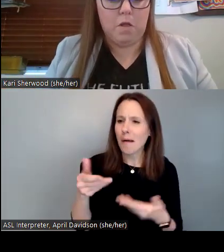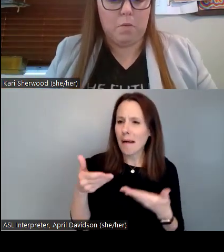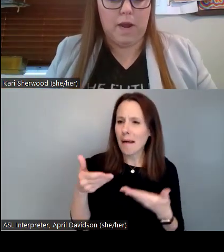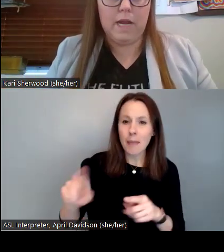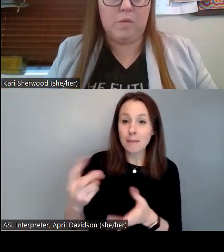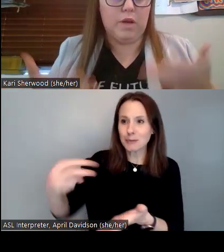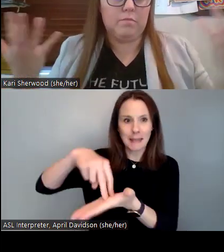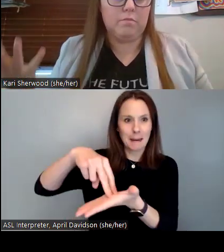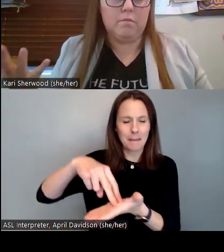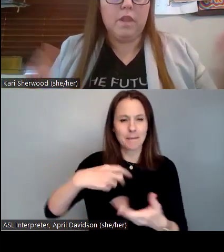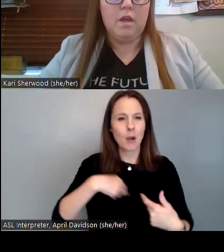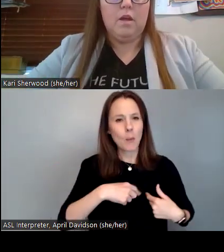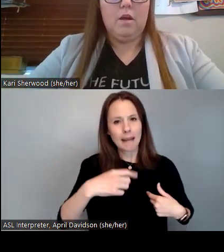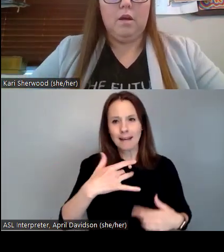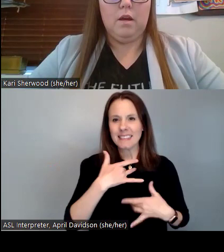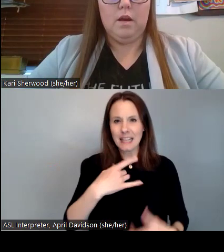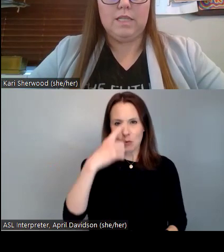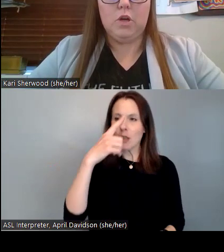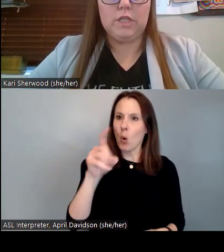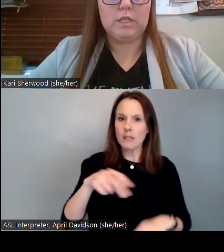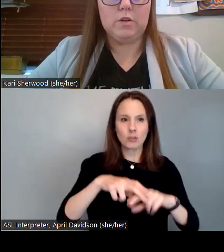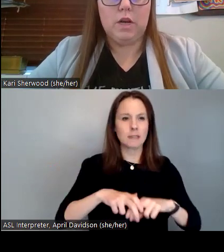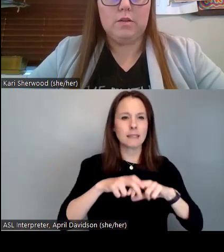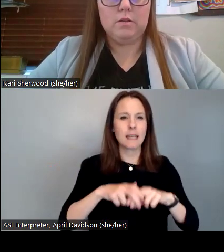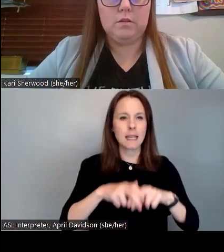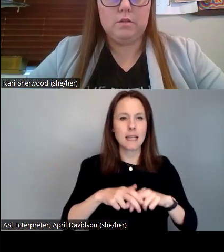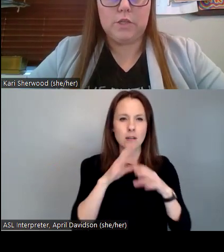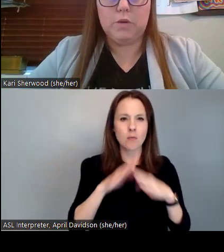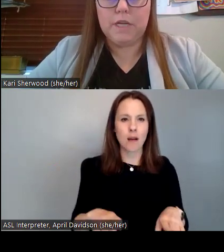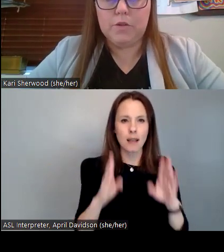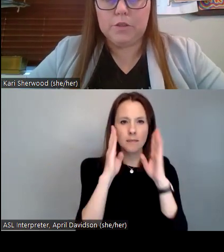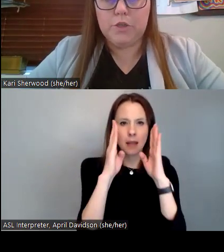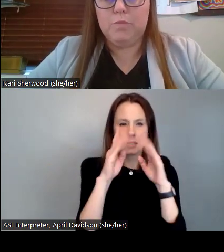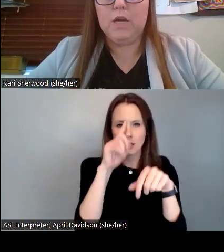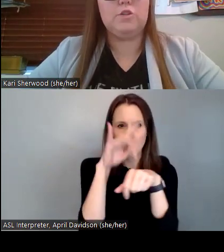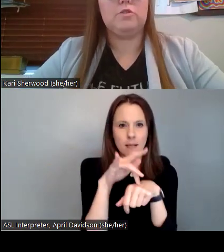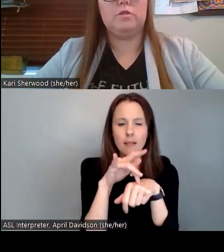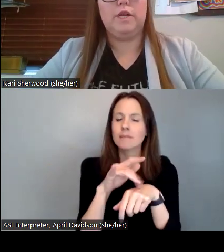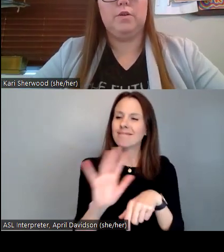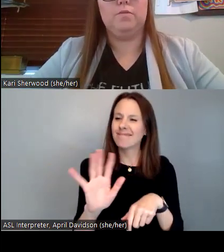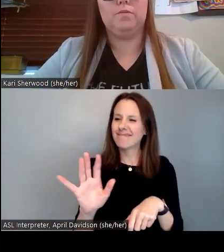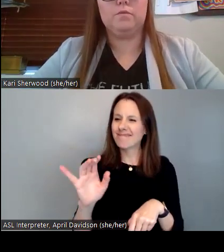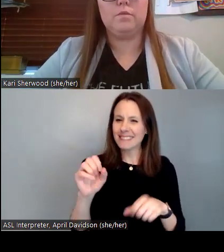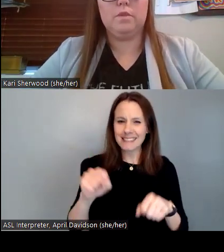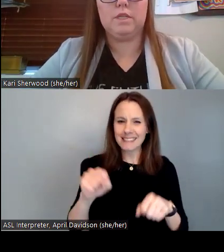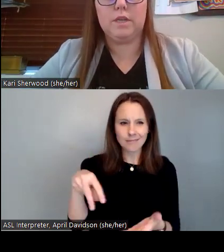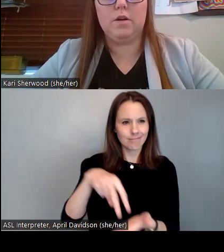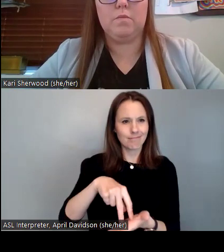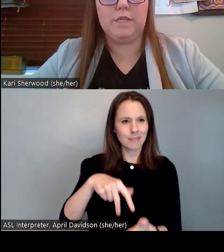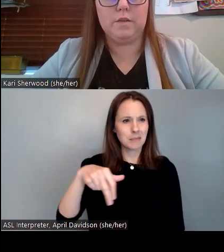while they're waiting, but as long as they're not disrupting others too much, you know, is there a reason